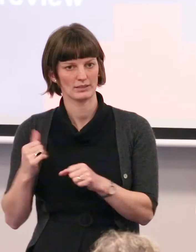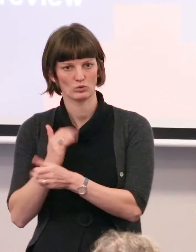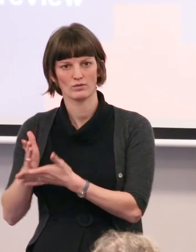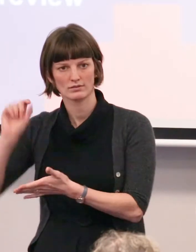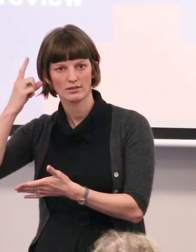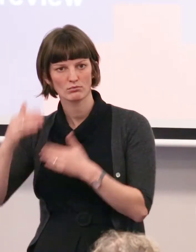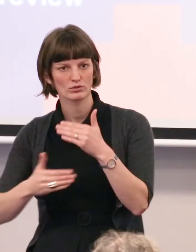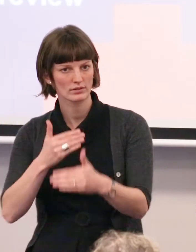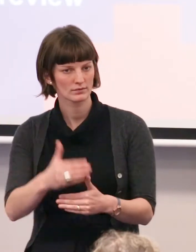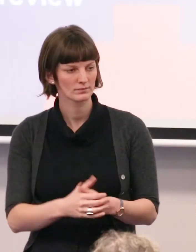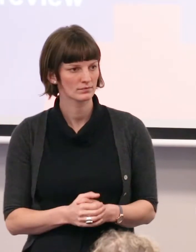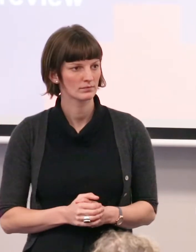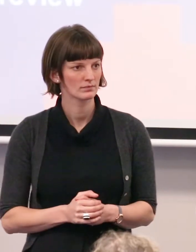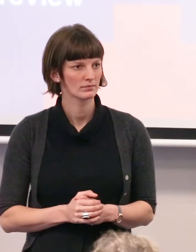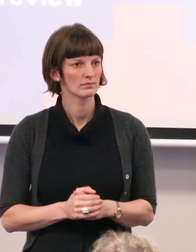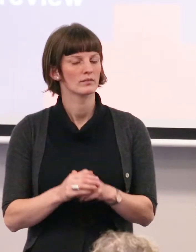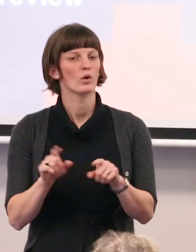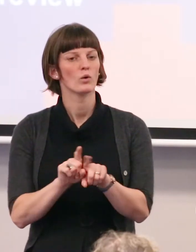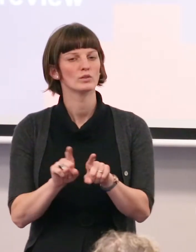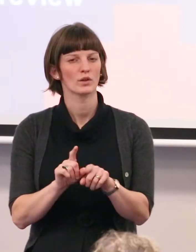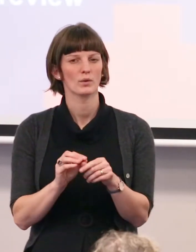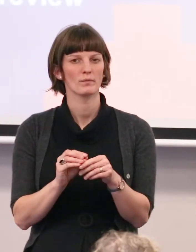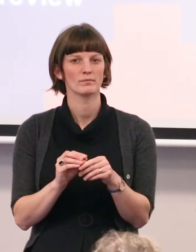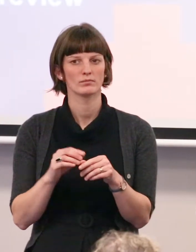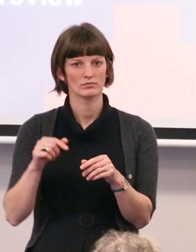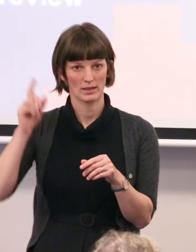things that is currently sort of I guess being discussed here at RMIT is